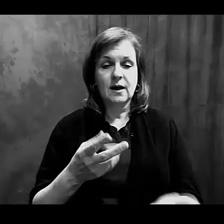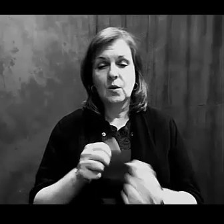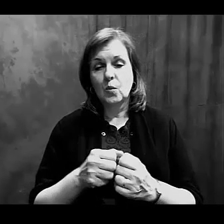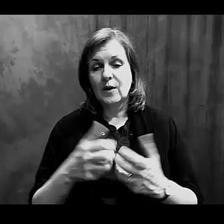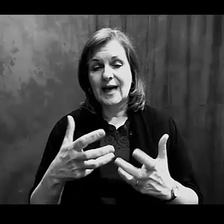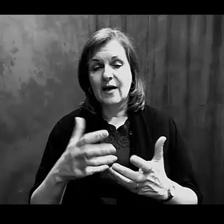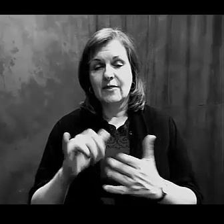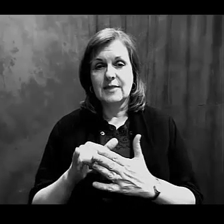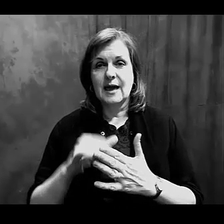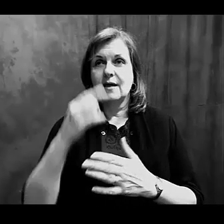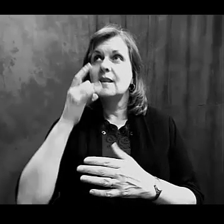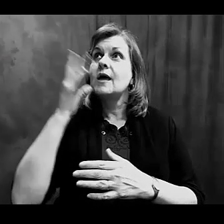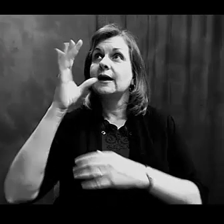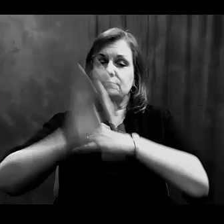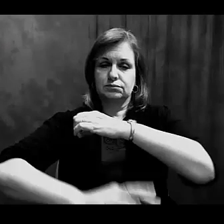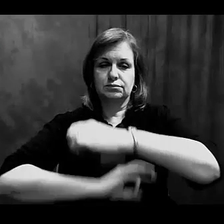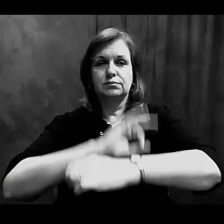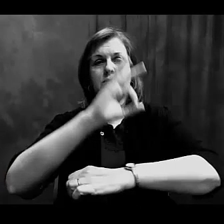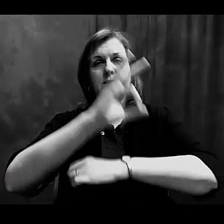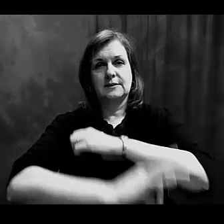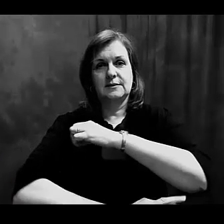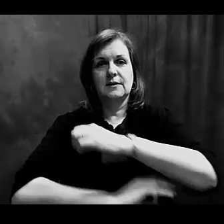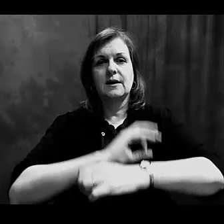the fact that without that